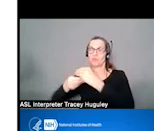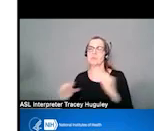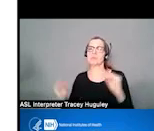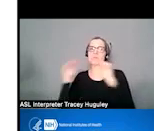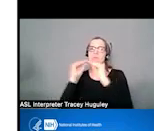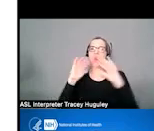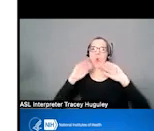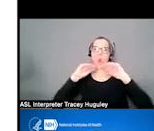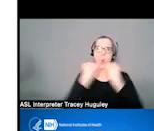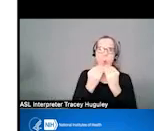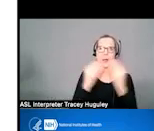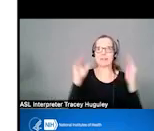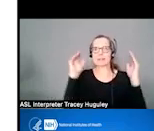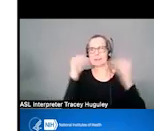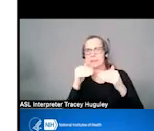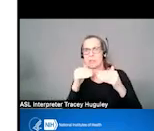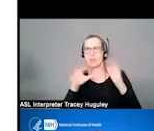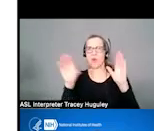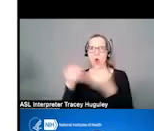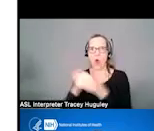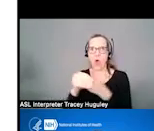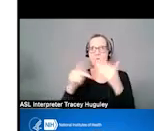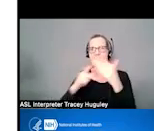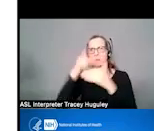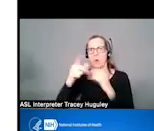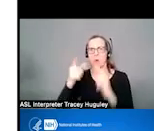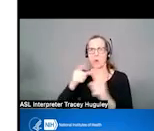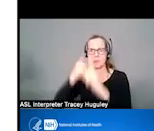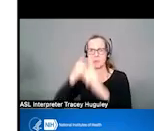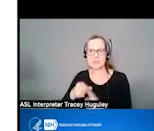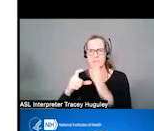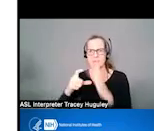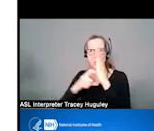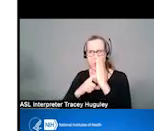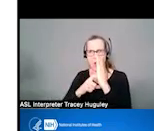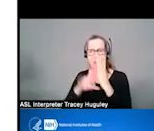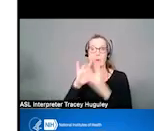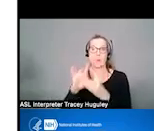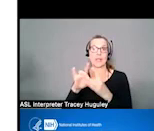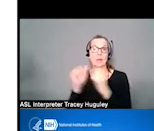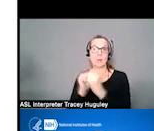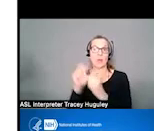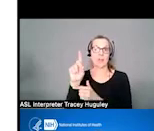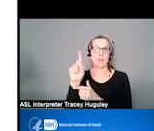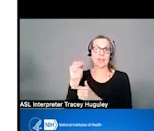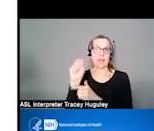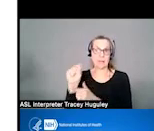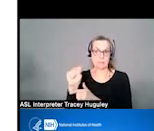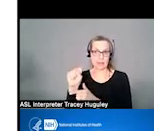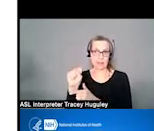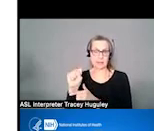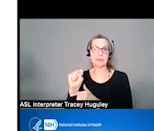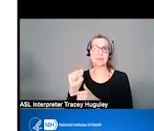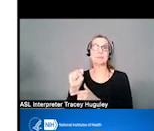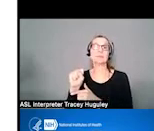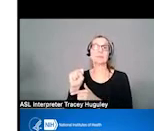office or program-specific requirements related to data management and sharing, and you'll want to make sure that you are responding to any sort of requirements